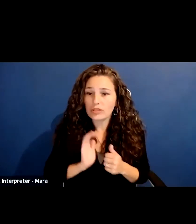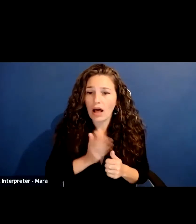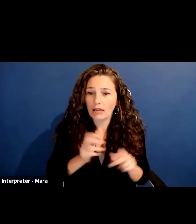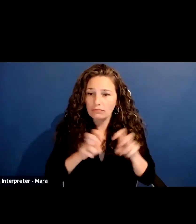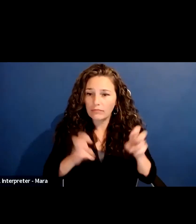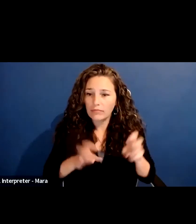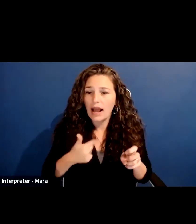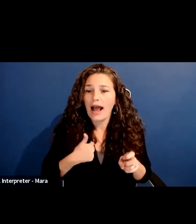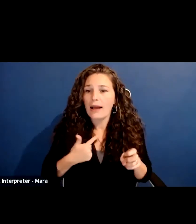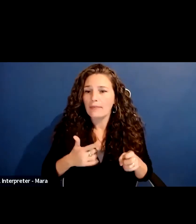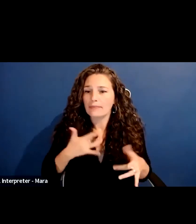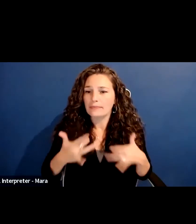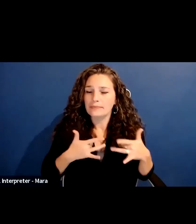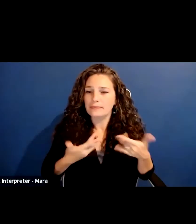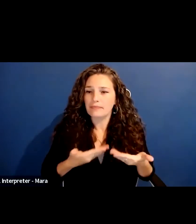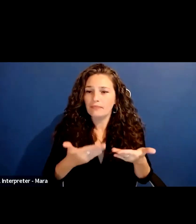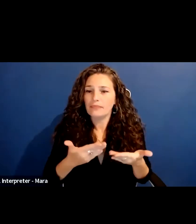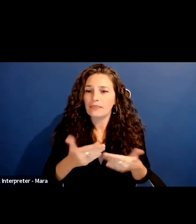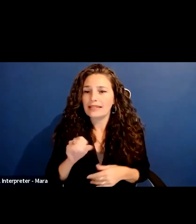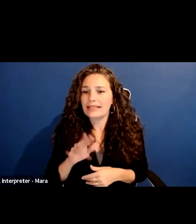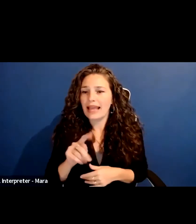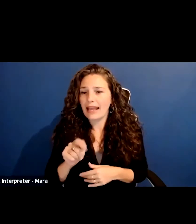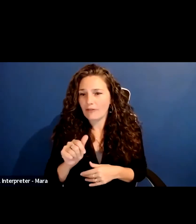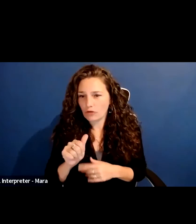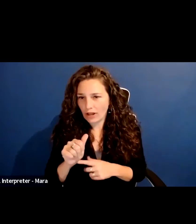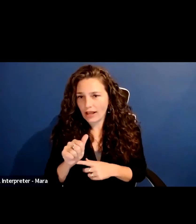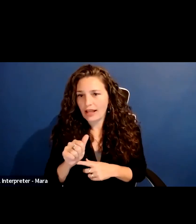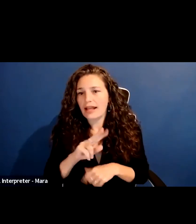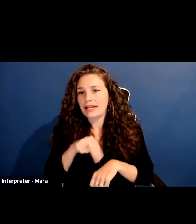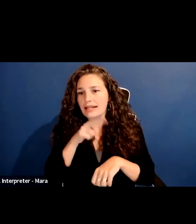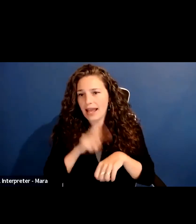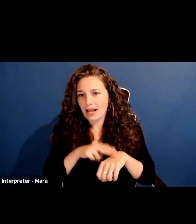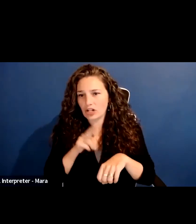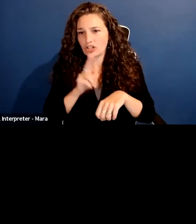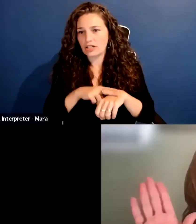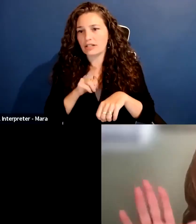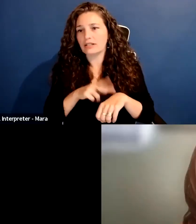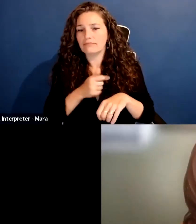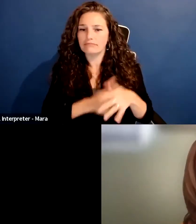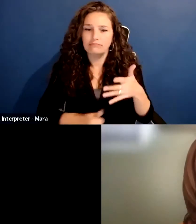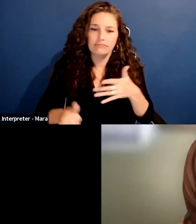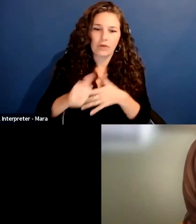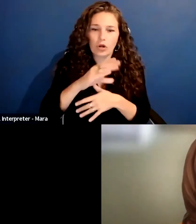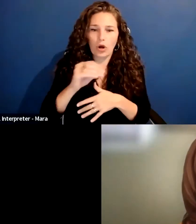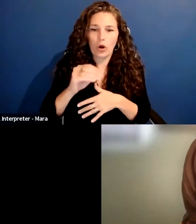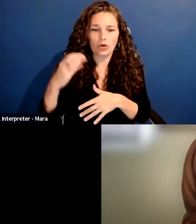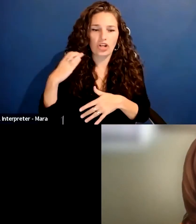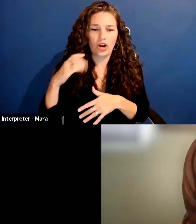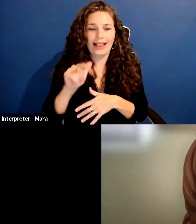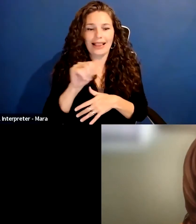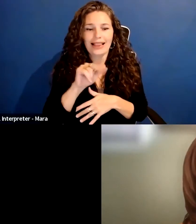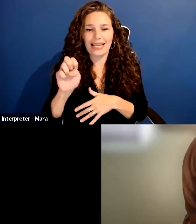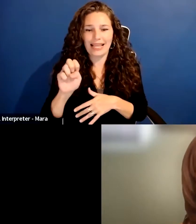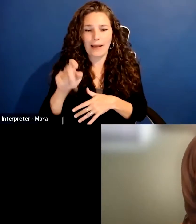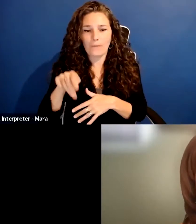SAG-AFTRA National Seniors Committee Co-Chair, Lee Purcell. Lee had her first acting gig at the age of five,